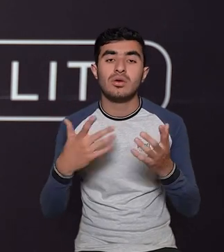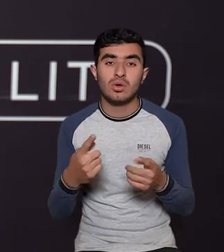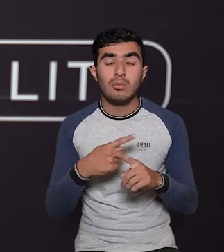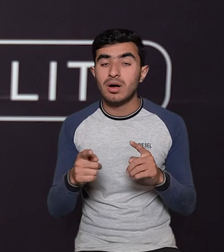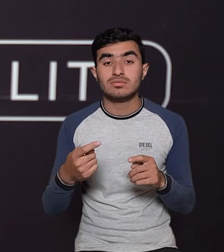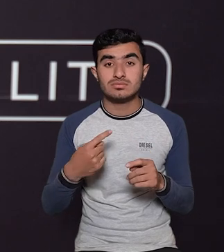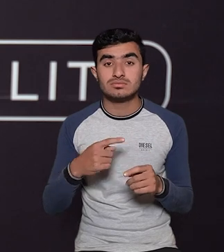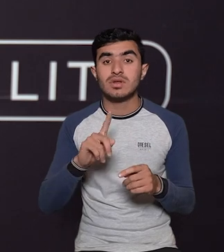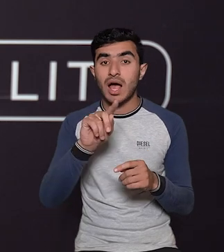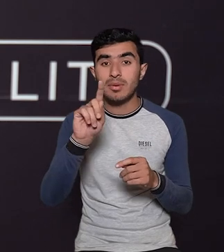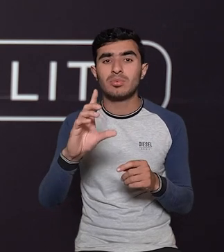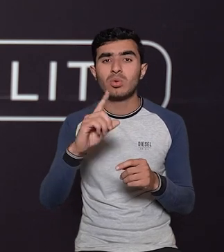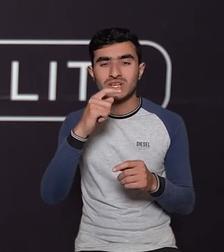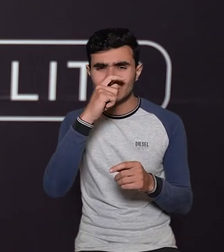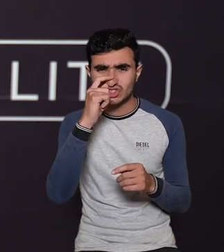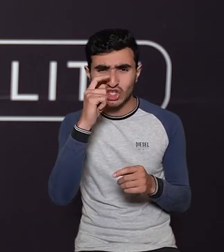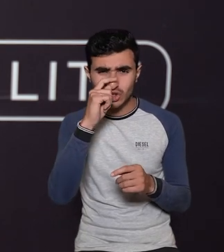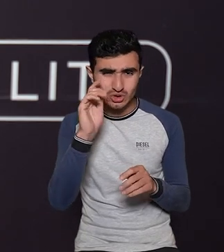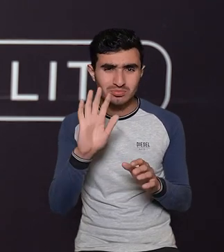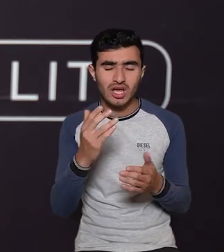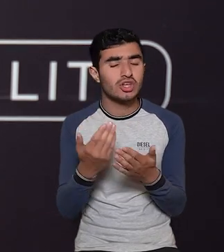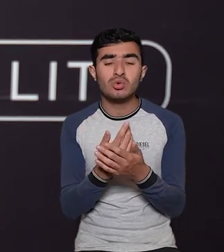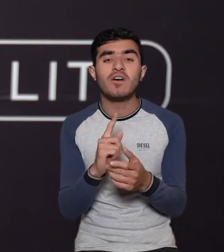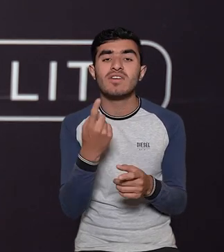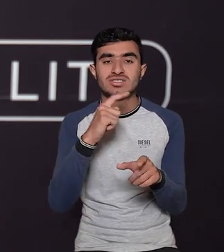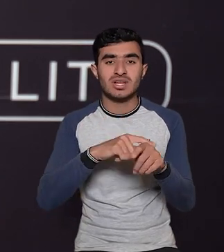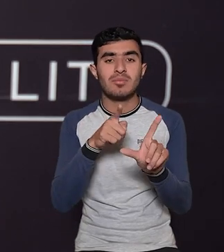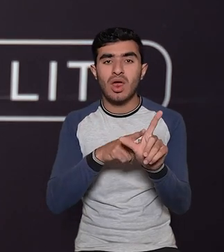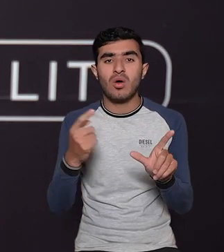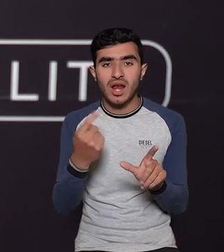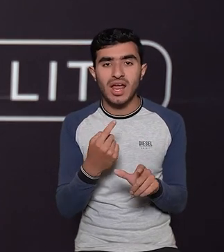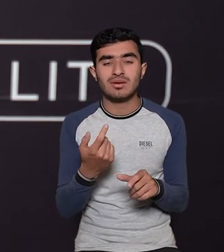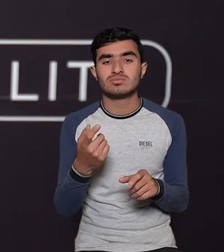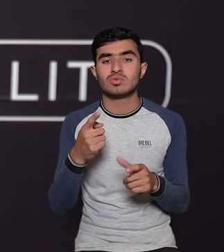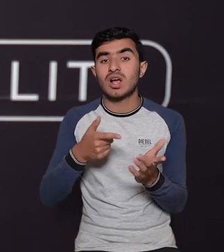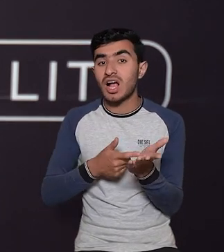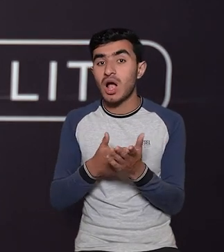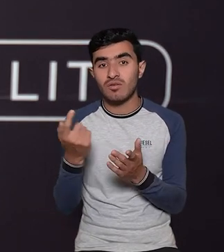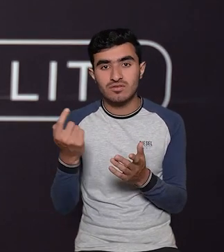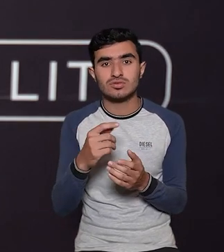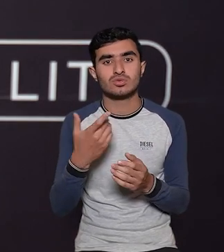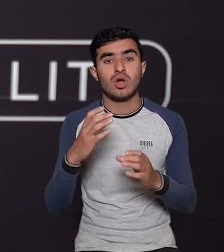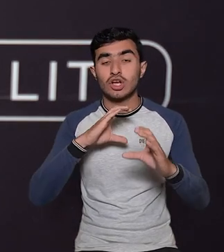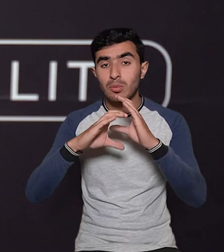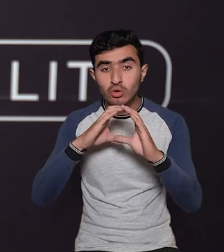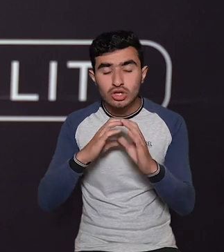and also a little bit of shyness to. So I learned how to communicate with them.